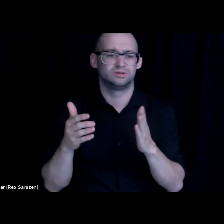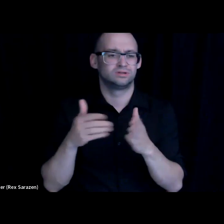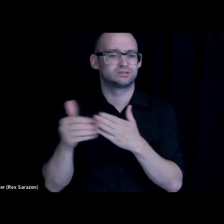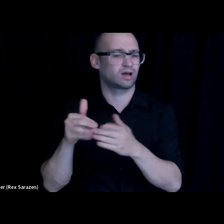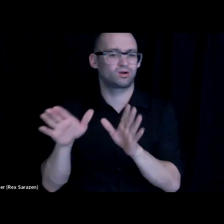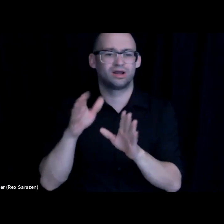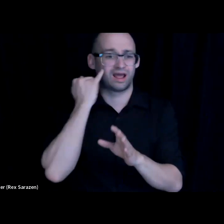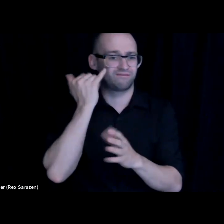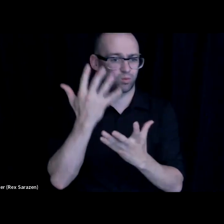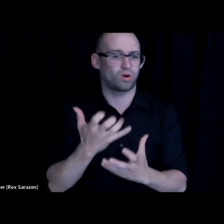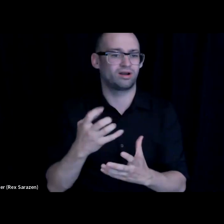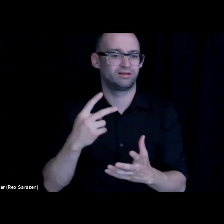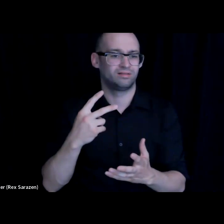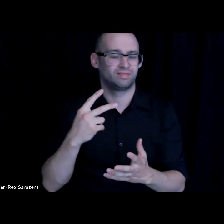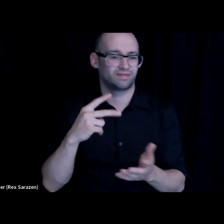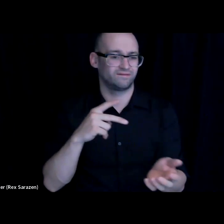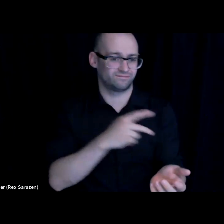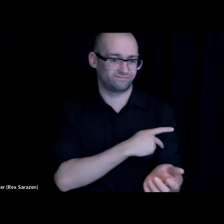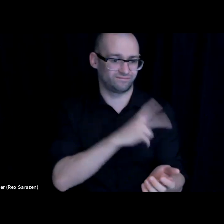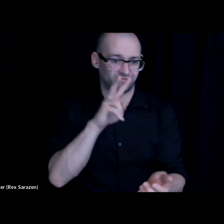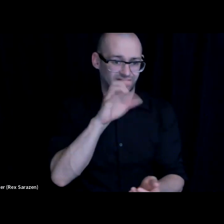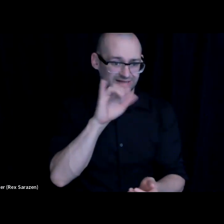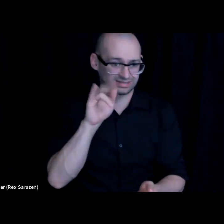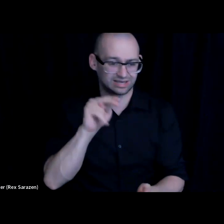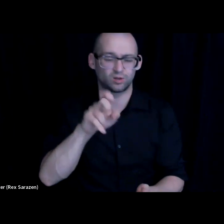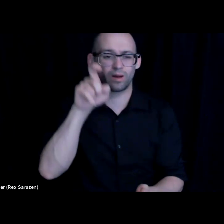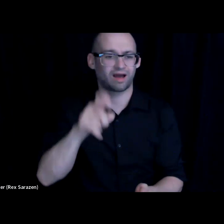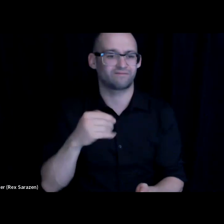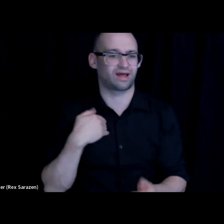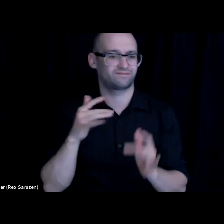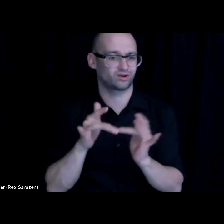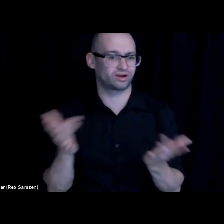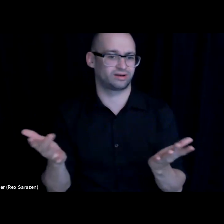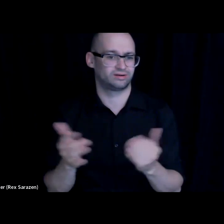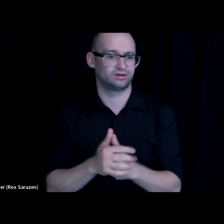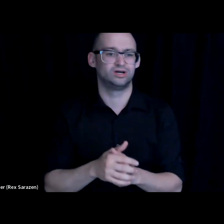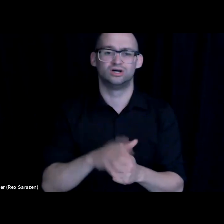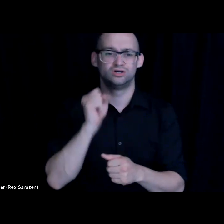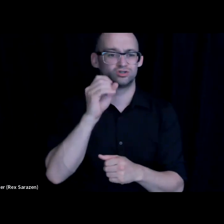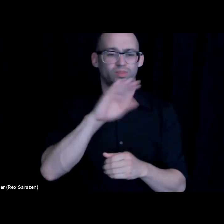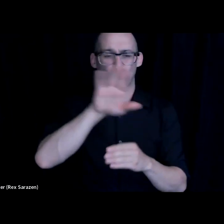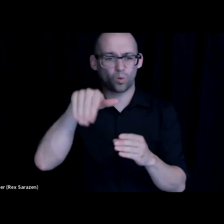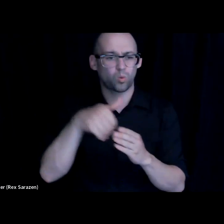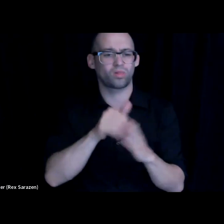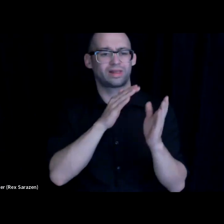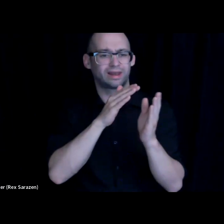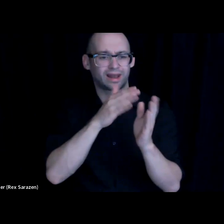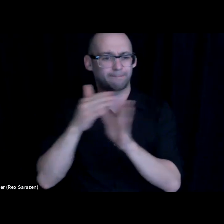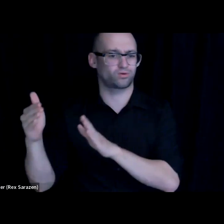you needed to have Internet access so there were neighborhoods of people that were just